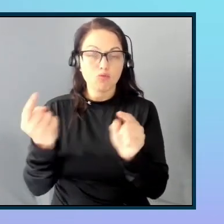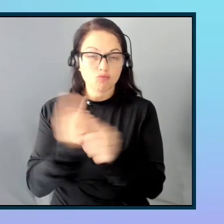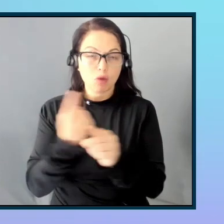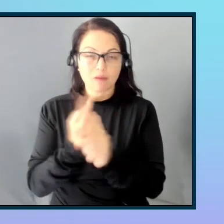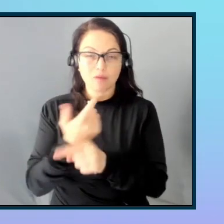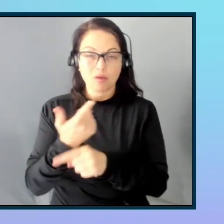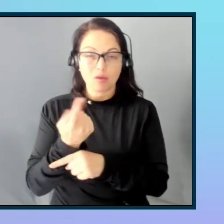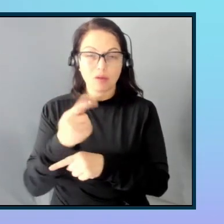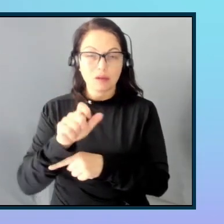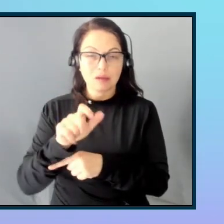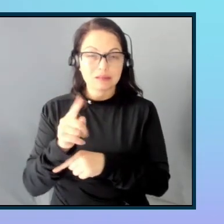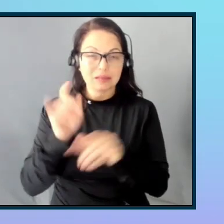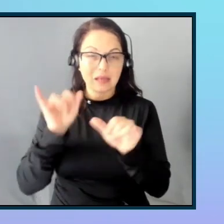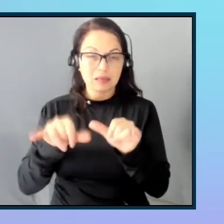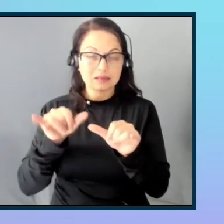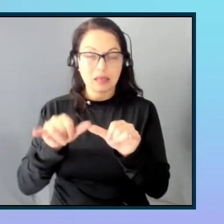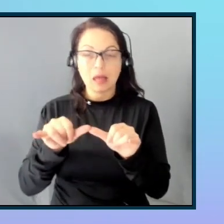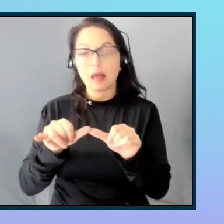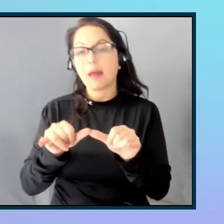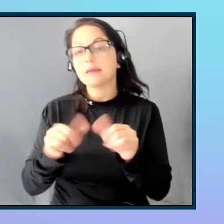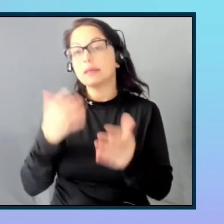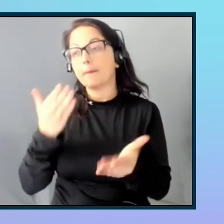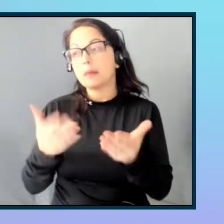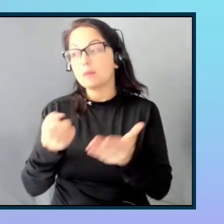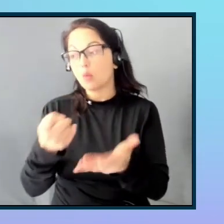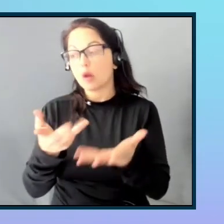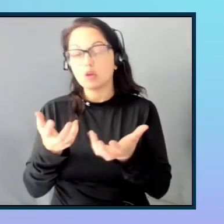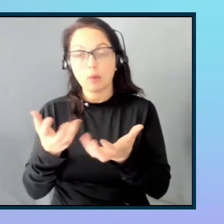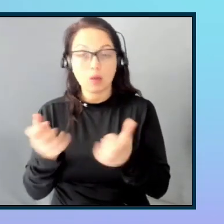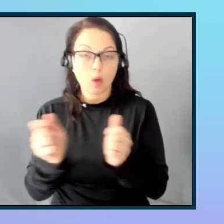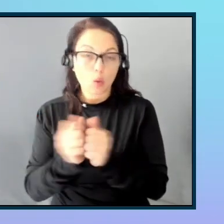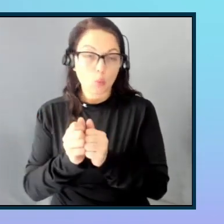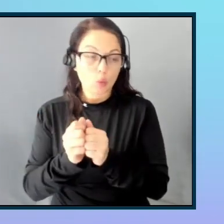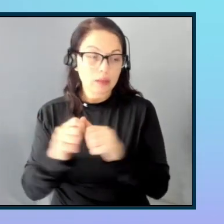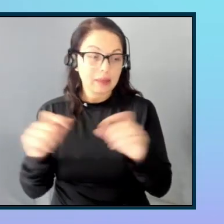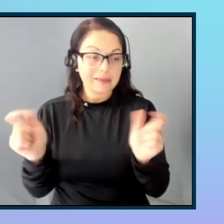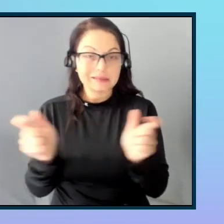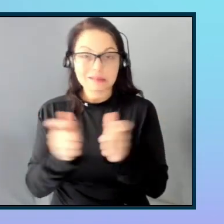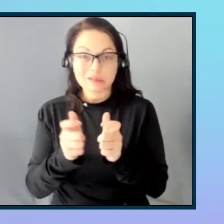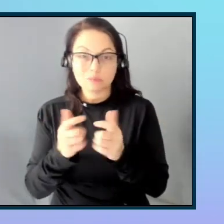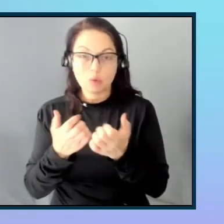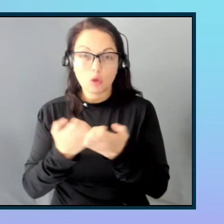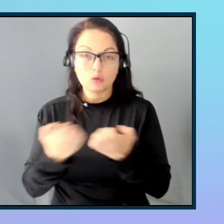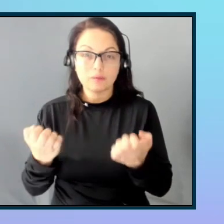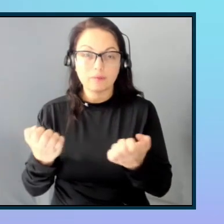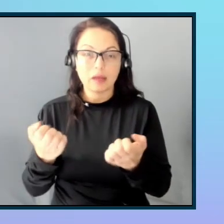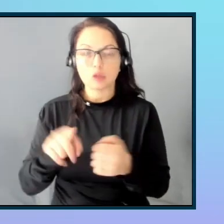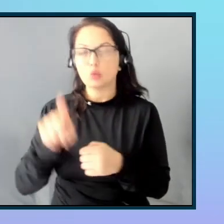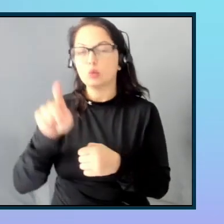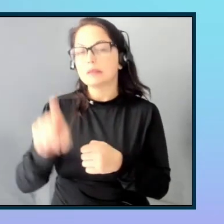and with what you might want for smaller devices. You do need a certain density on your information,